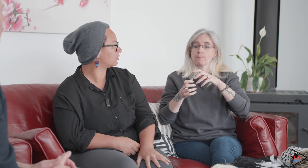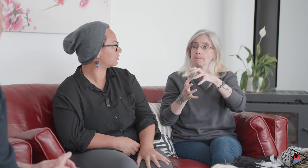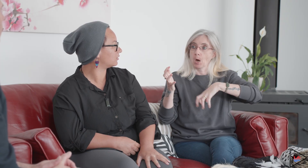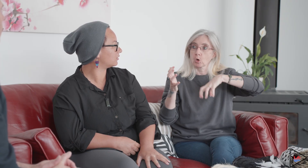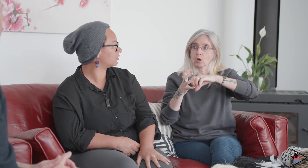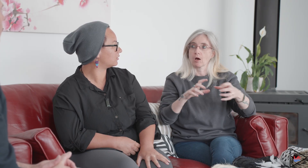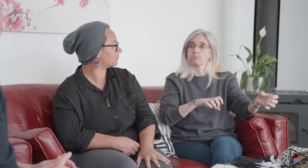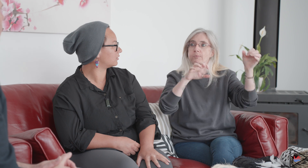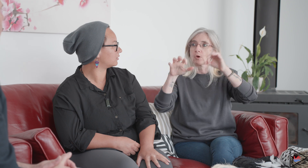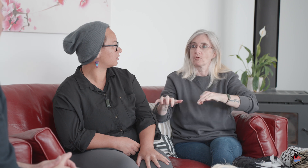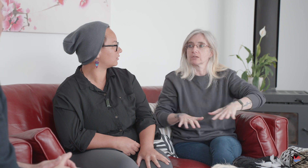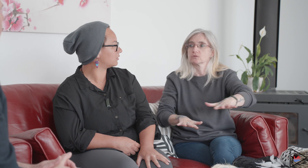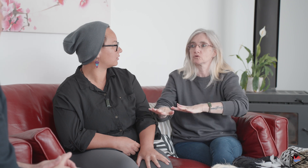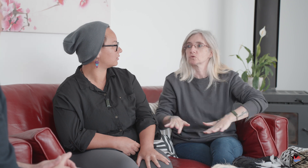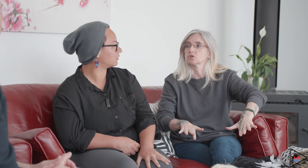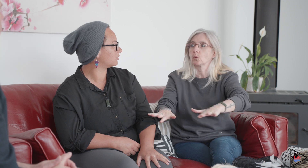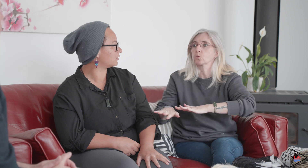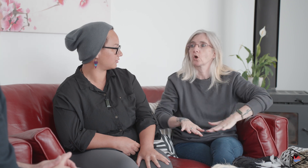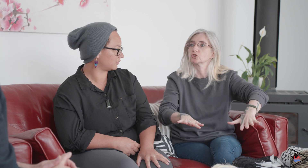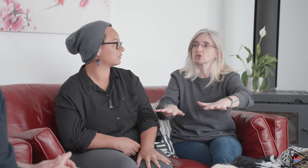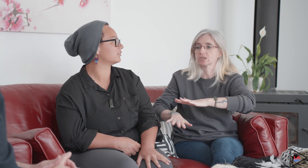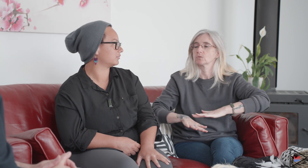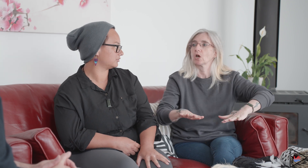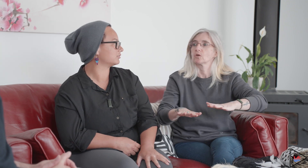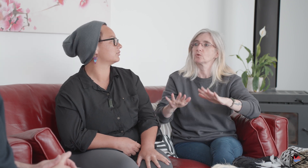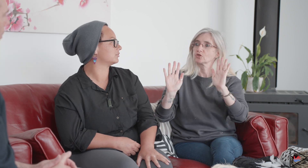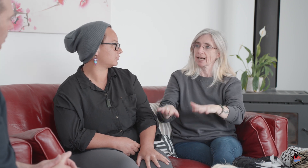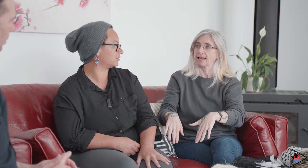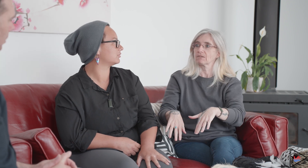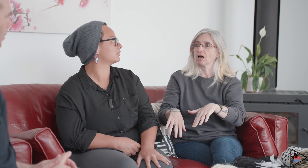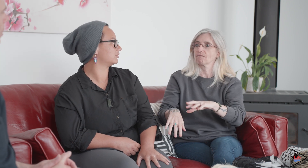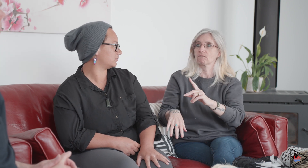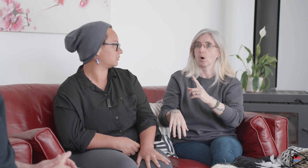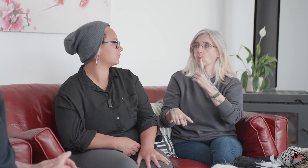as well, just to help um get the fibers out and clean them a little bit more like that and